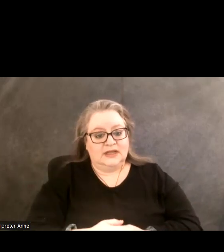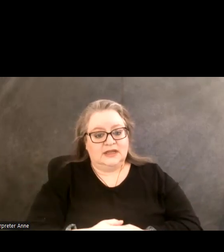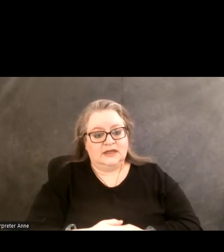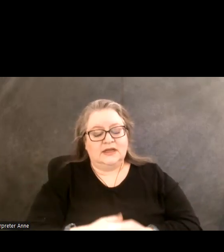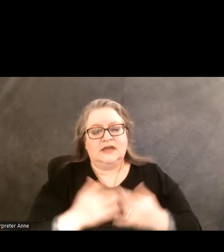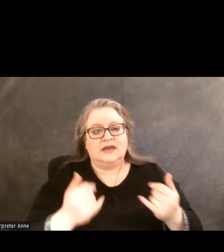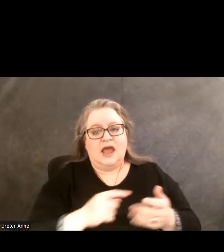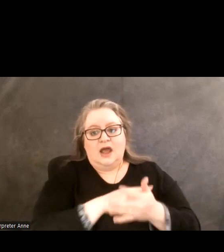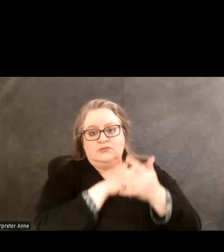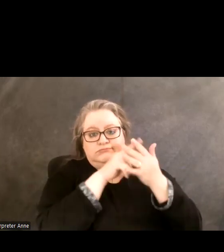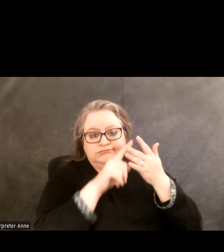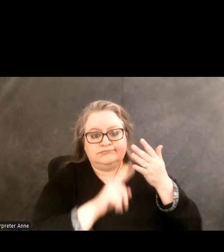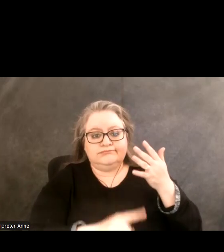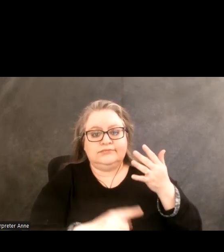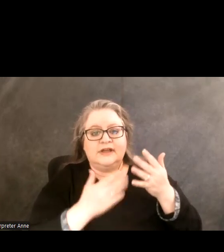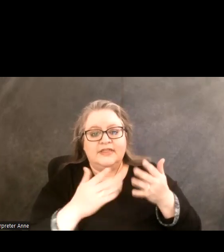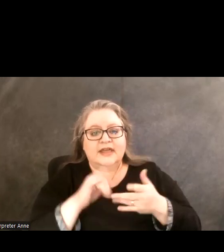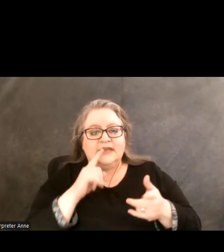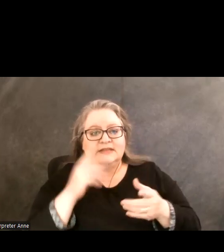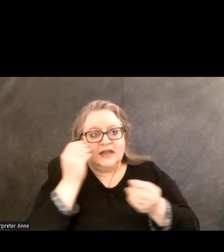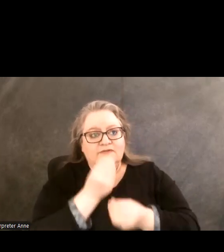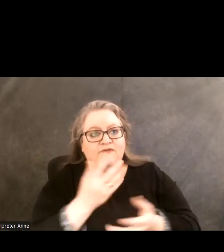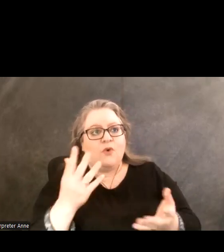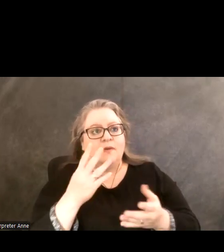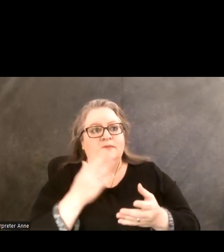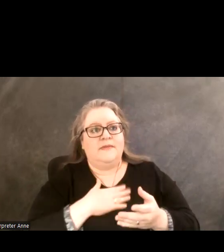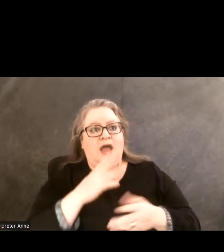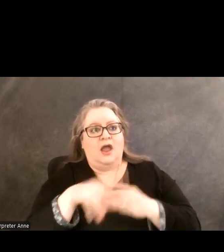things that informed my world and my internal life, and that